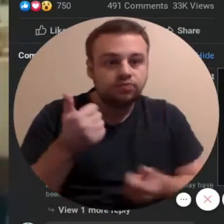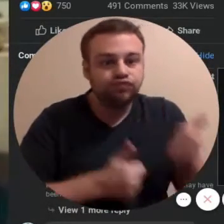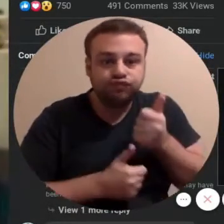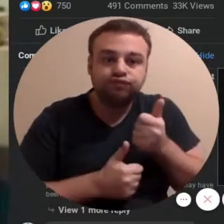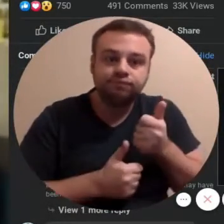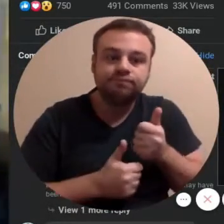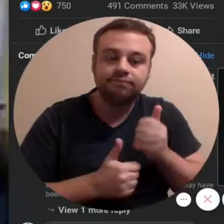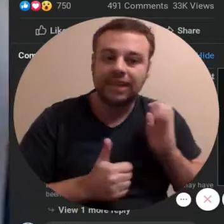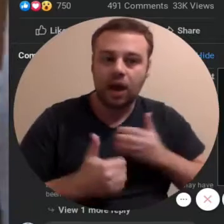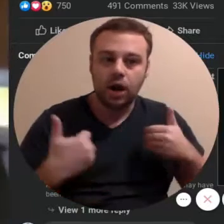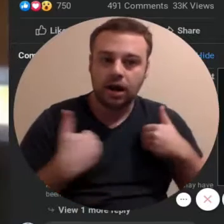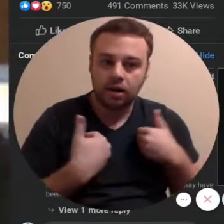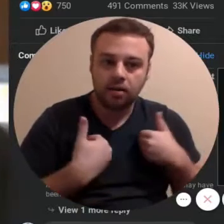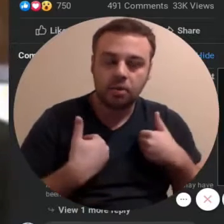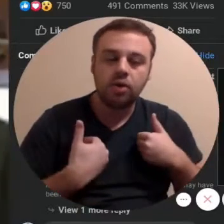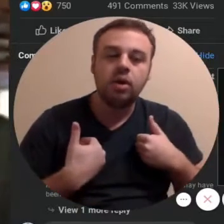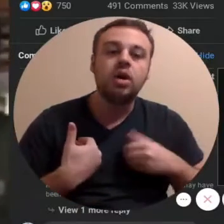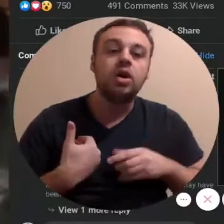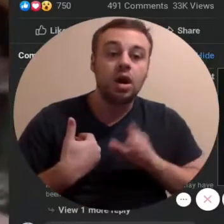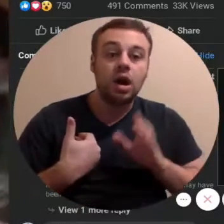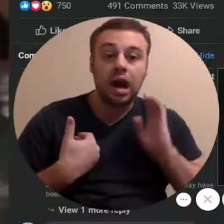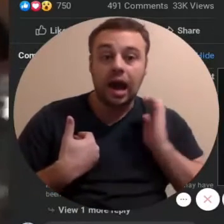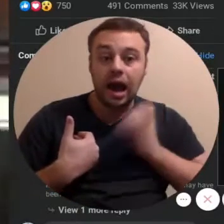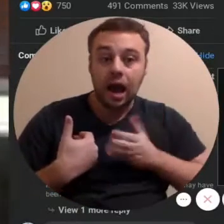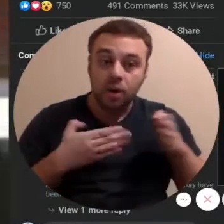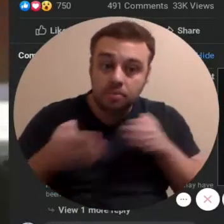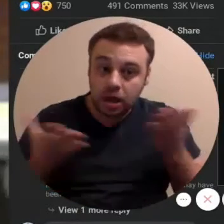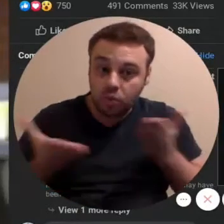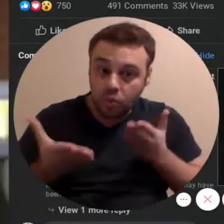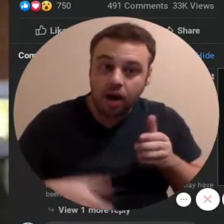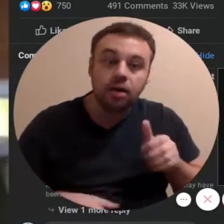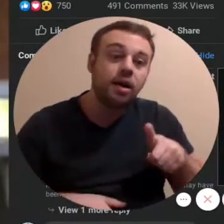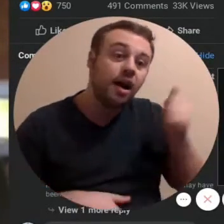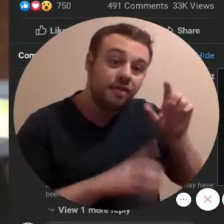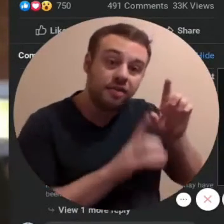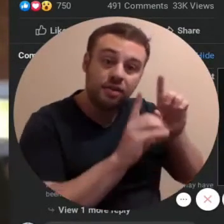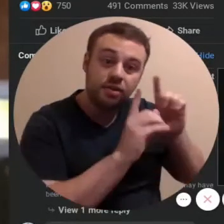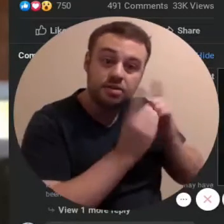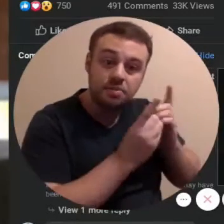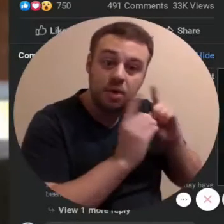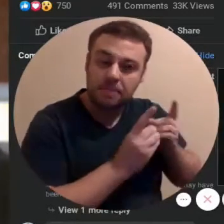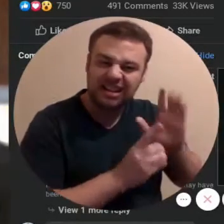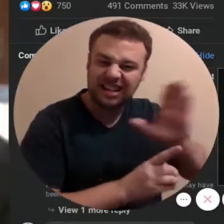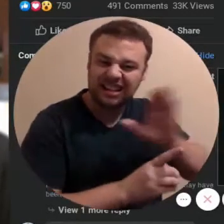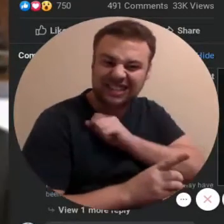So we devised a plan to have staff from other departments come and learn how to take care of those animals.